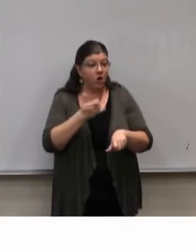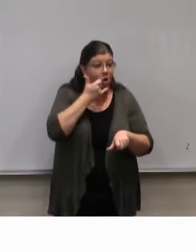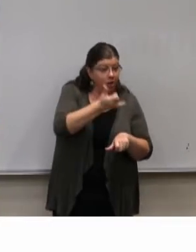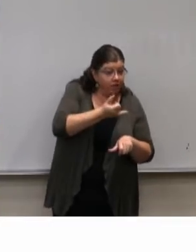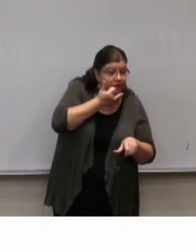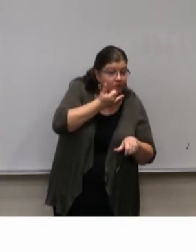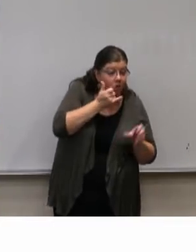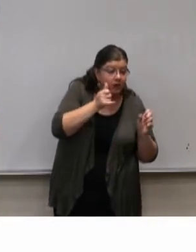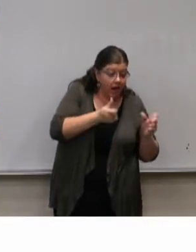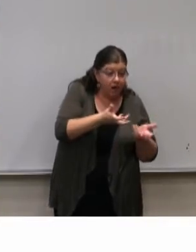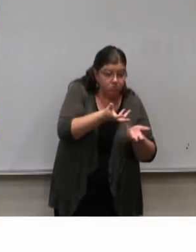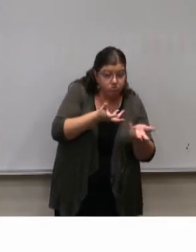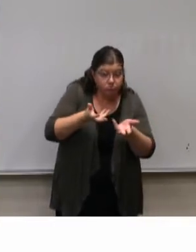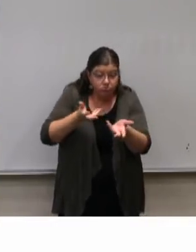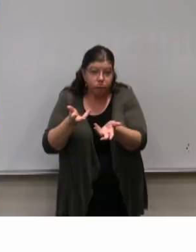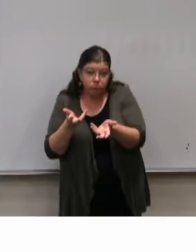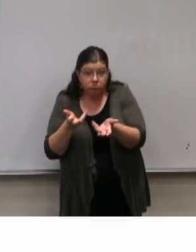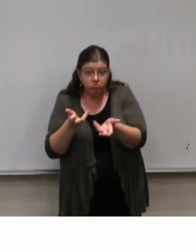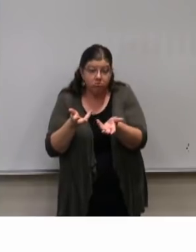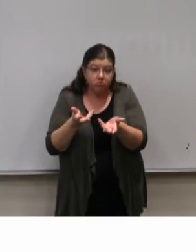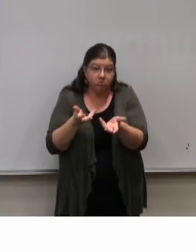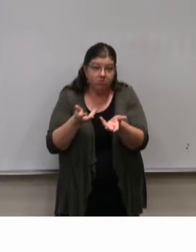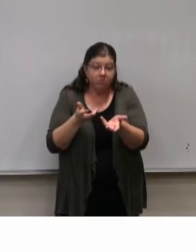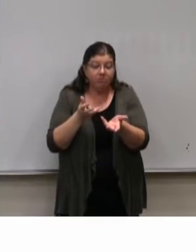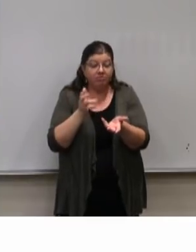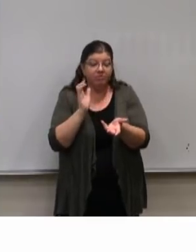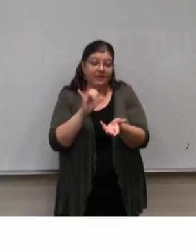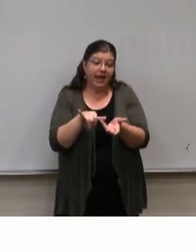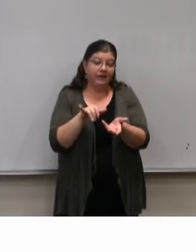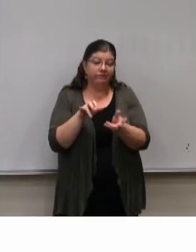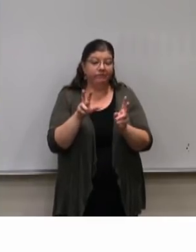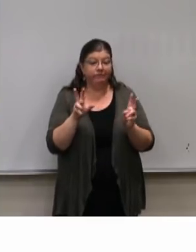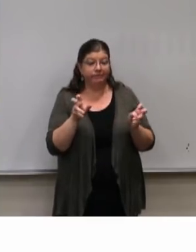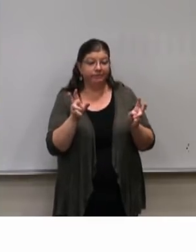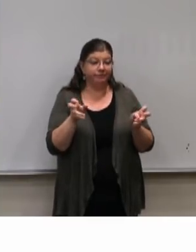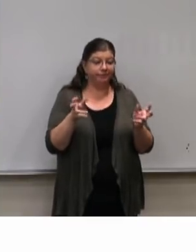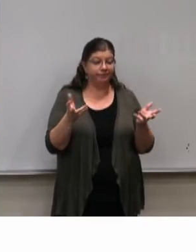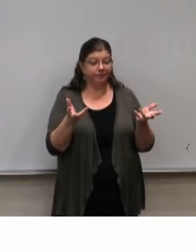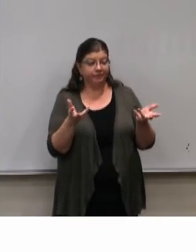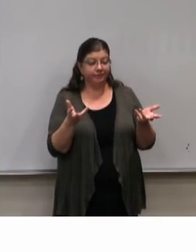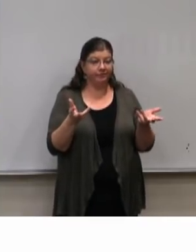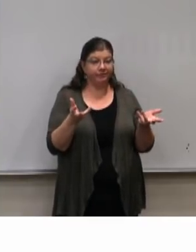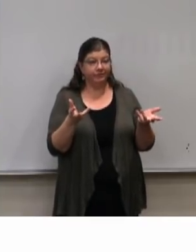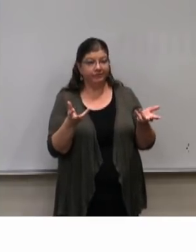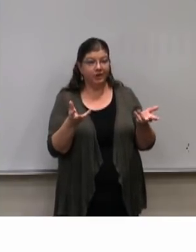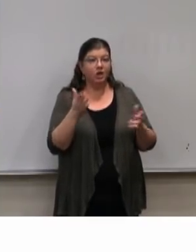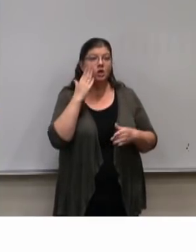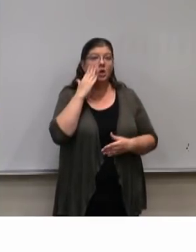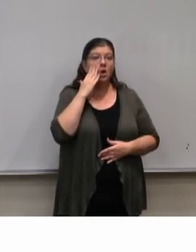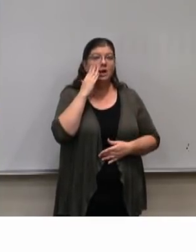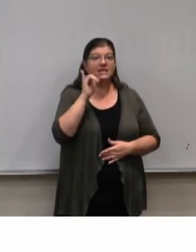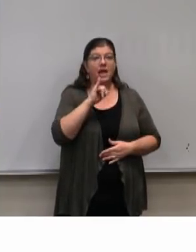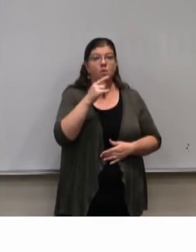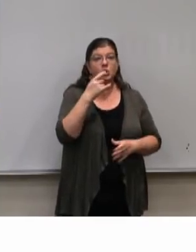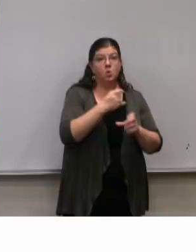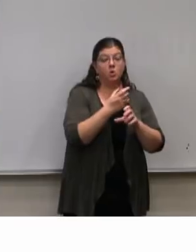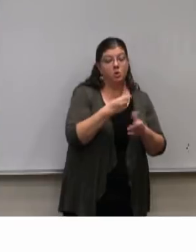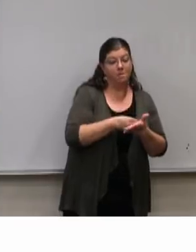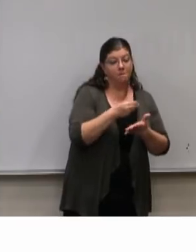And it's you know it's kind of like that new, you know, get your kid a remote-control car and they're out there